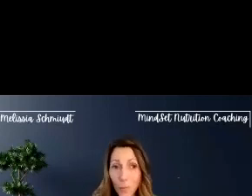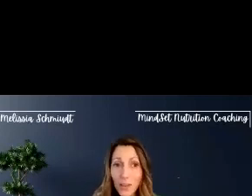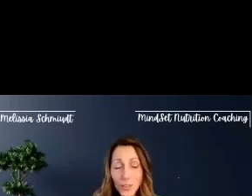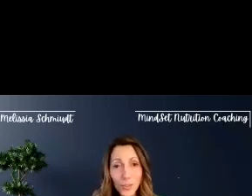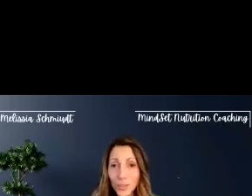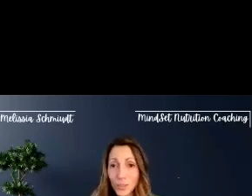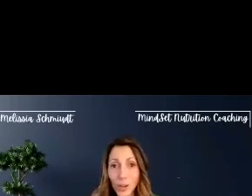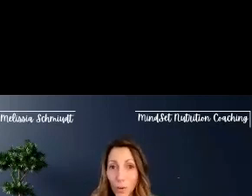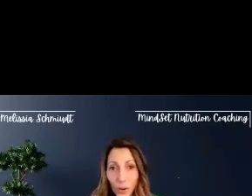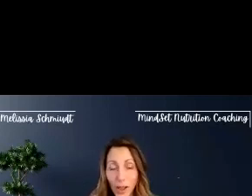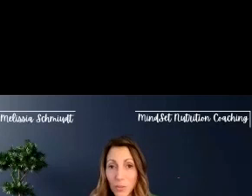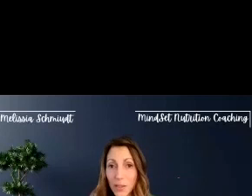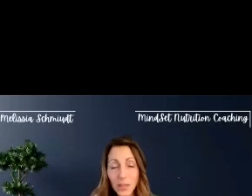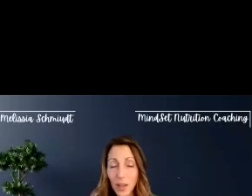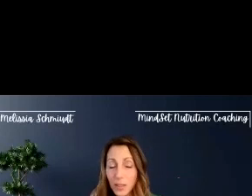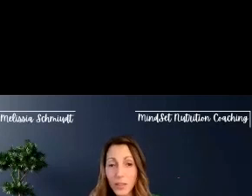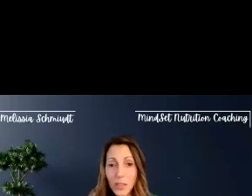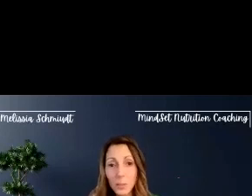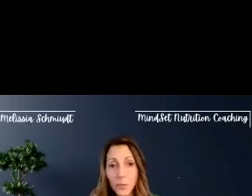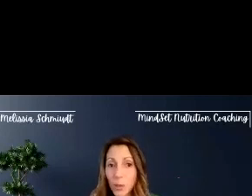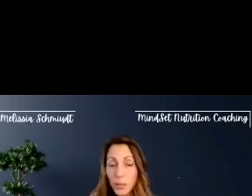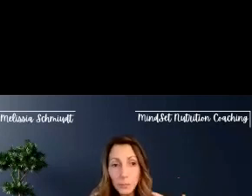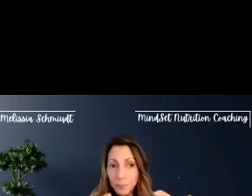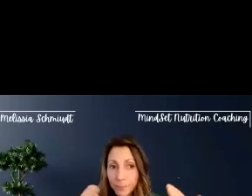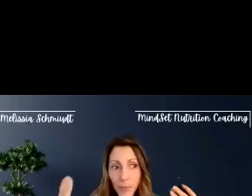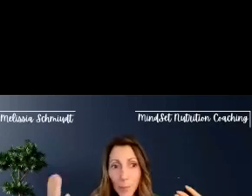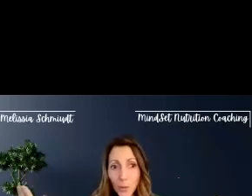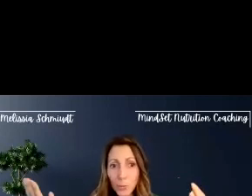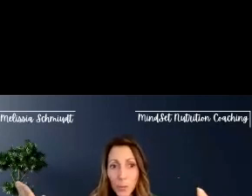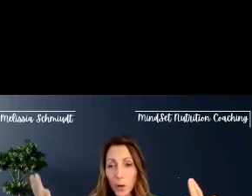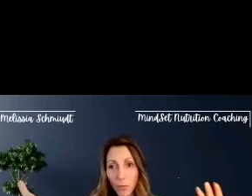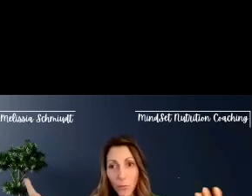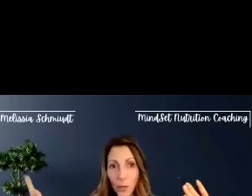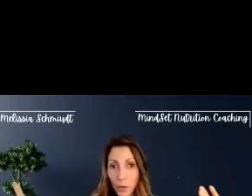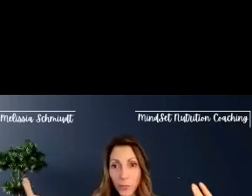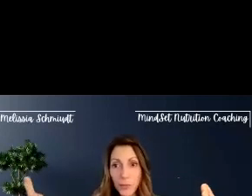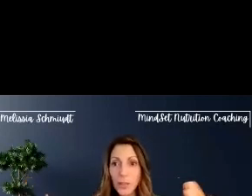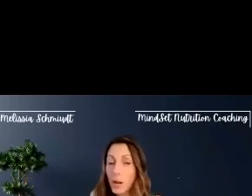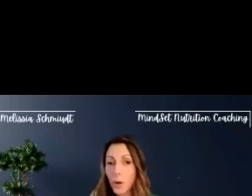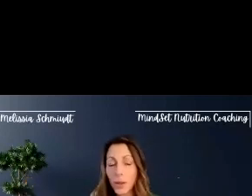And we have to start to look at our workouts because I said this before. Most women over 40 and over 50 that I